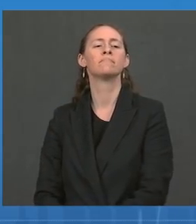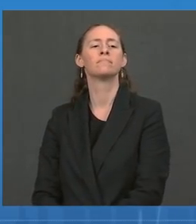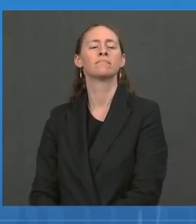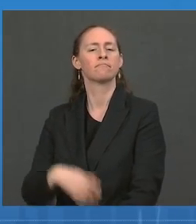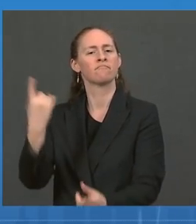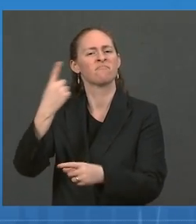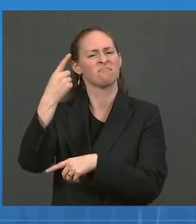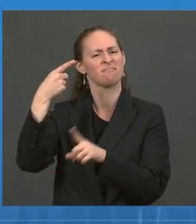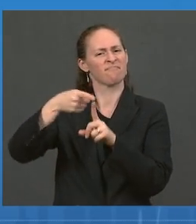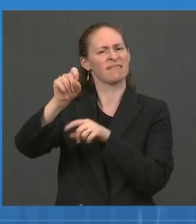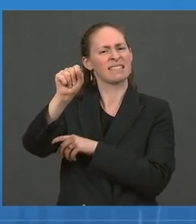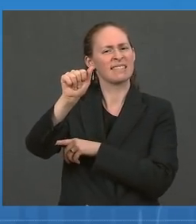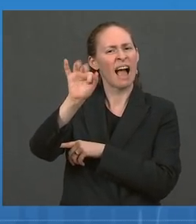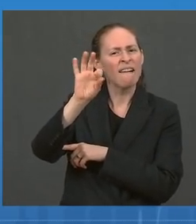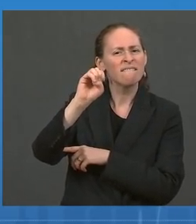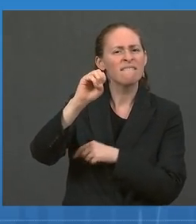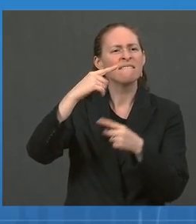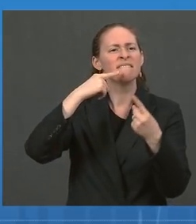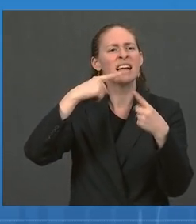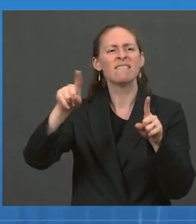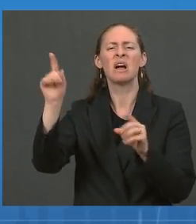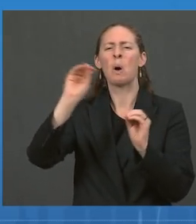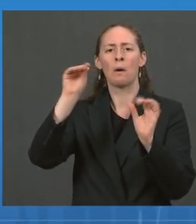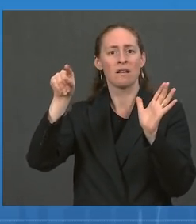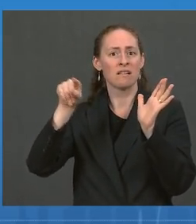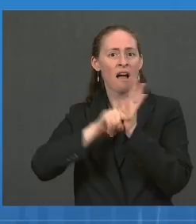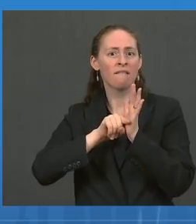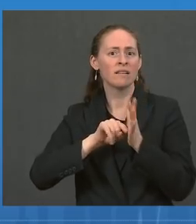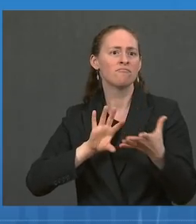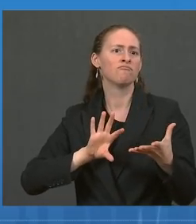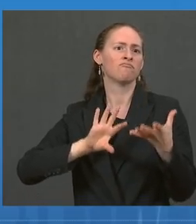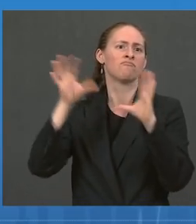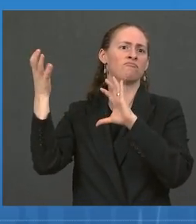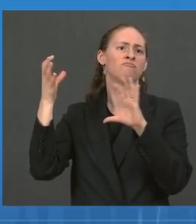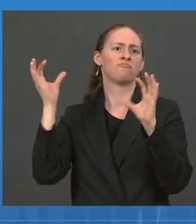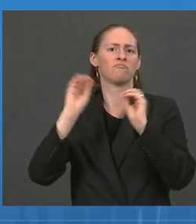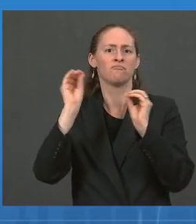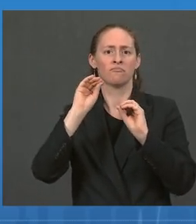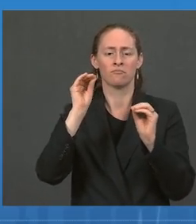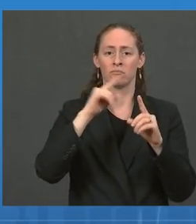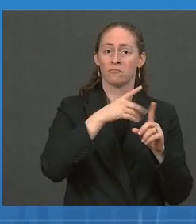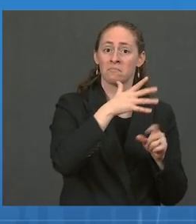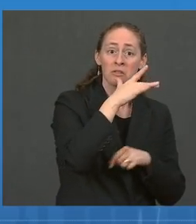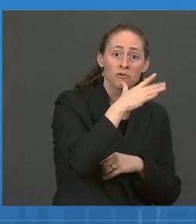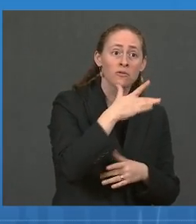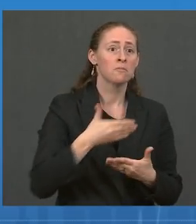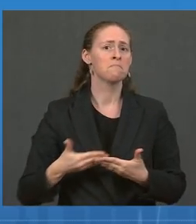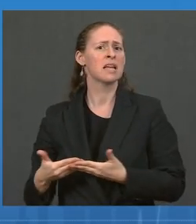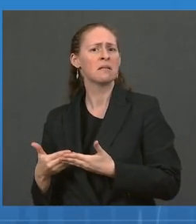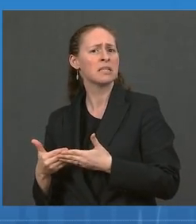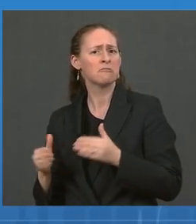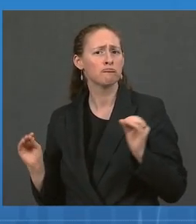and have no adverse events to mom or to baby. And we've actually seen that, in fact,